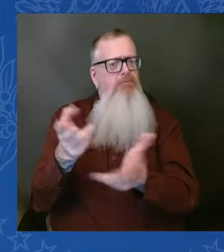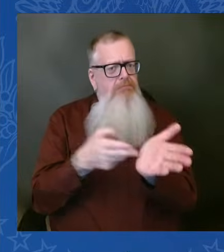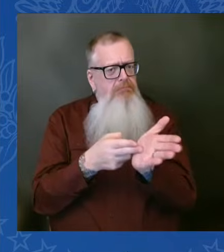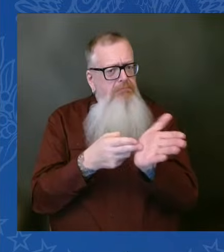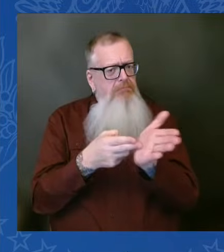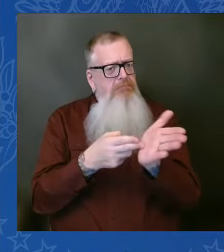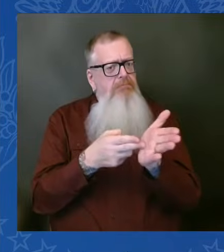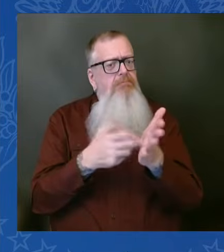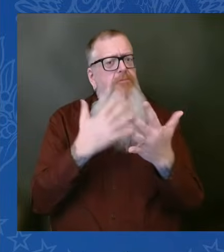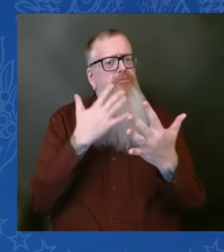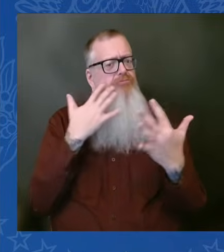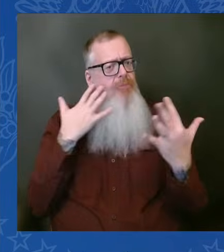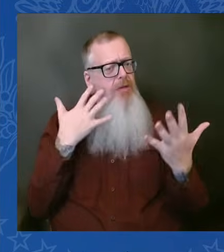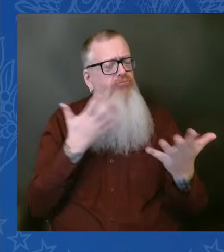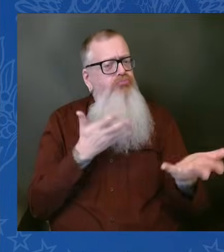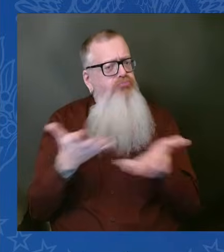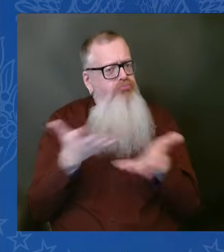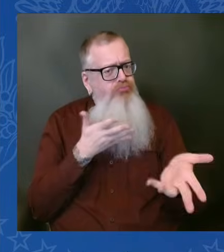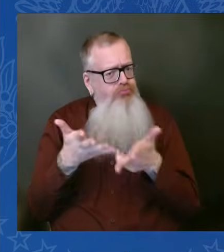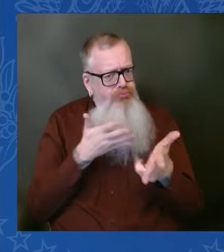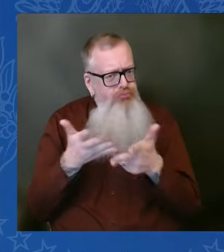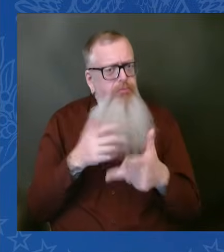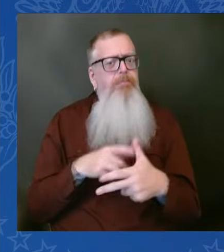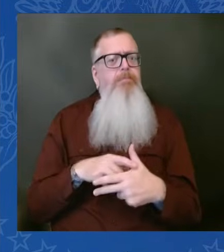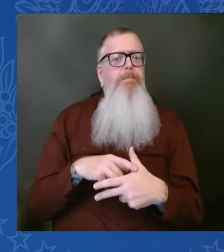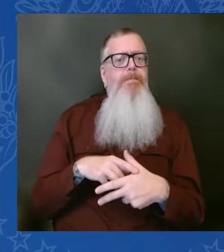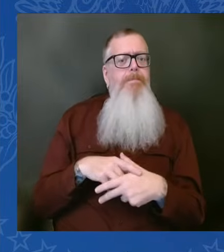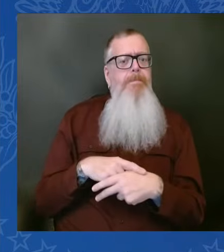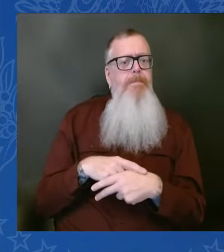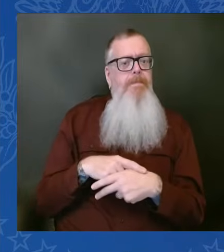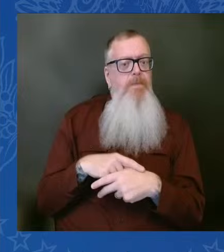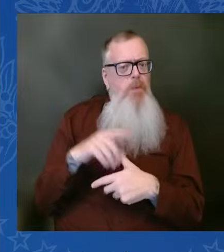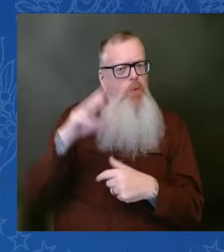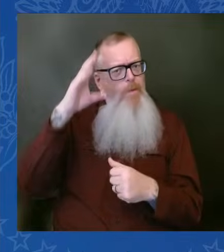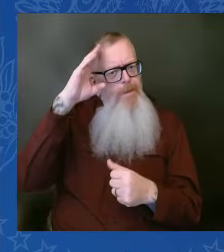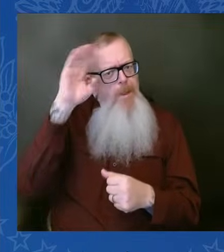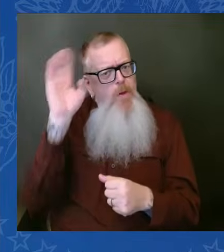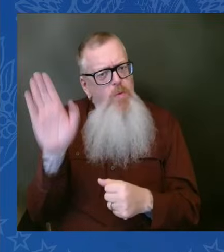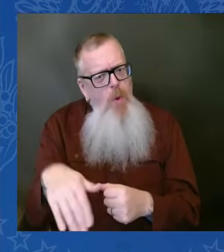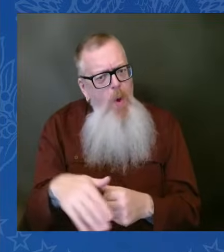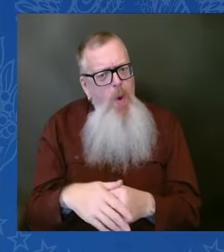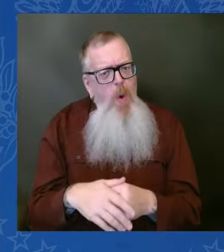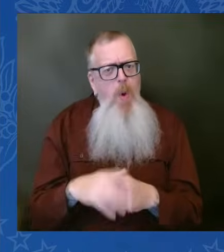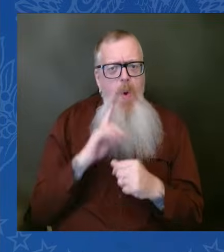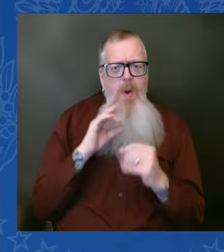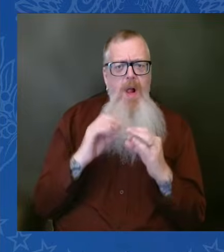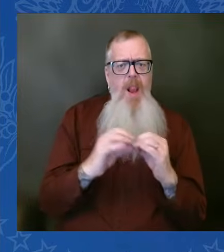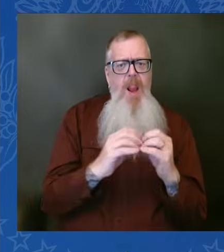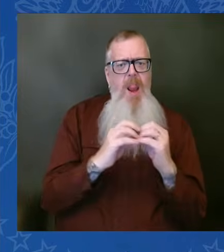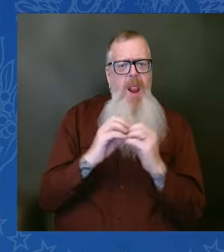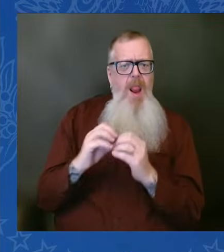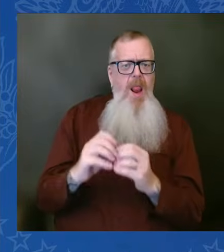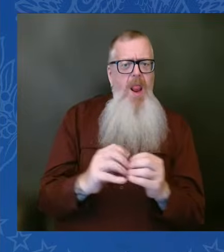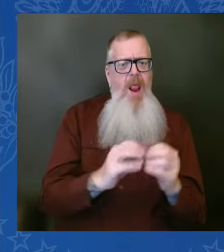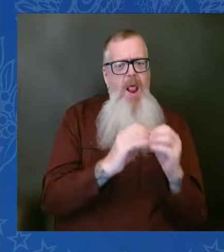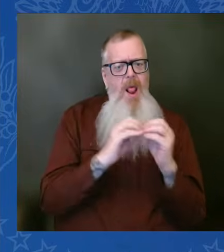back when Pat was around and others, we had vicious fights. We’d go and sit and have lunch together in the Senate dining room.